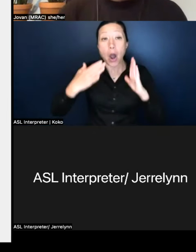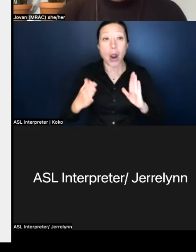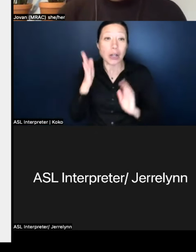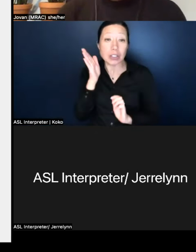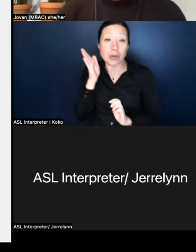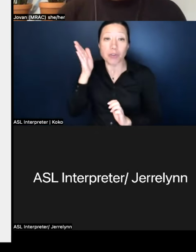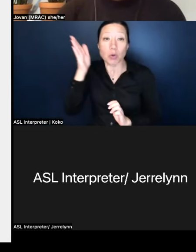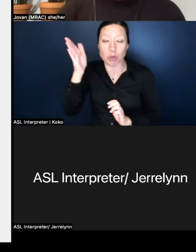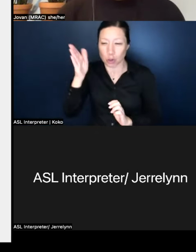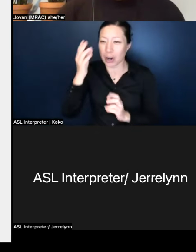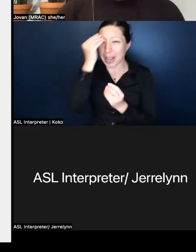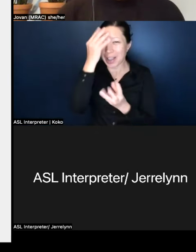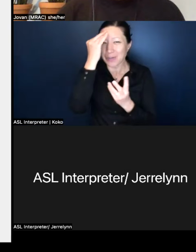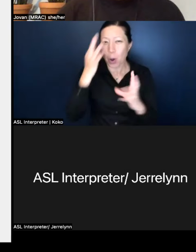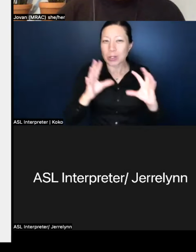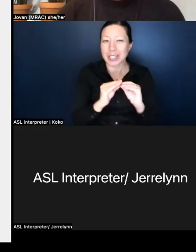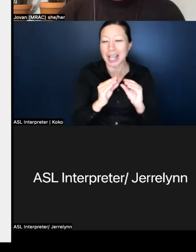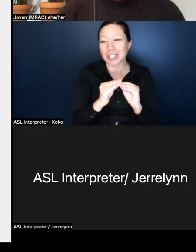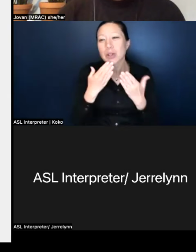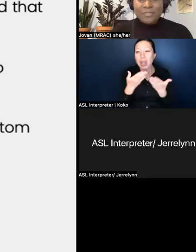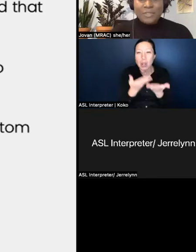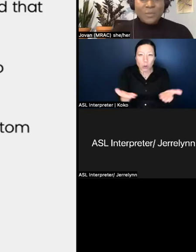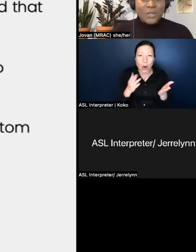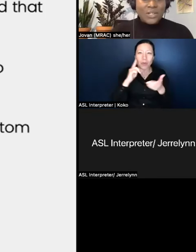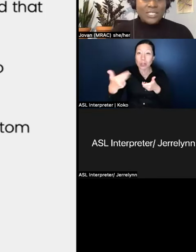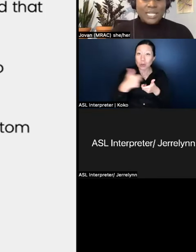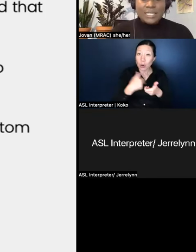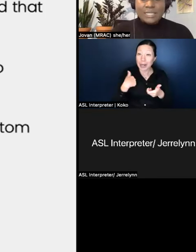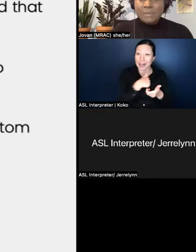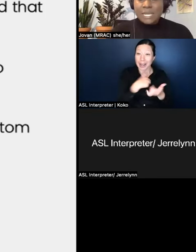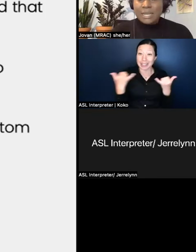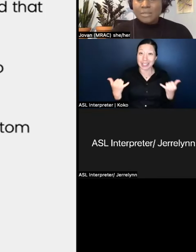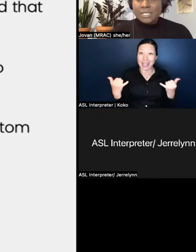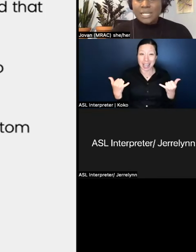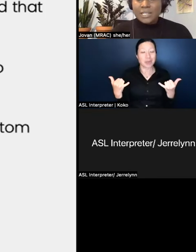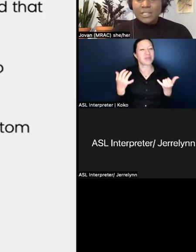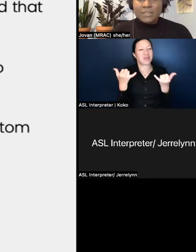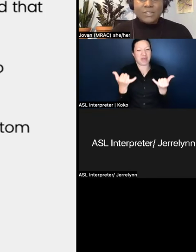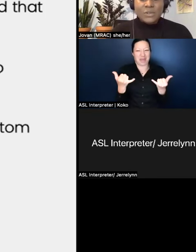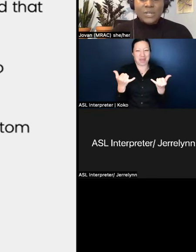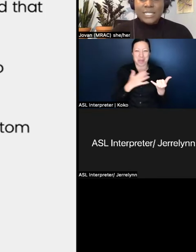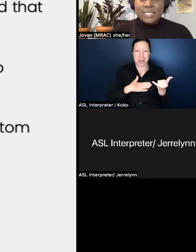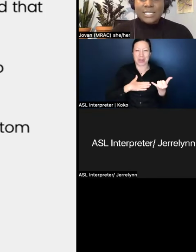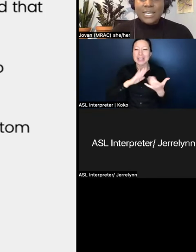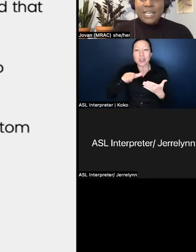Thank you for being with us today. If you will all take some time to take a look at the screens.